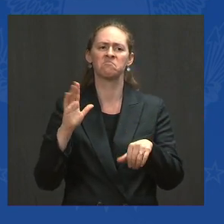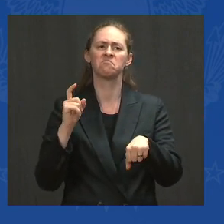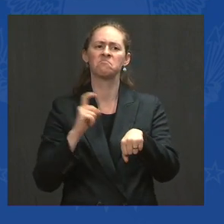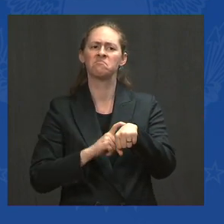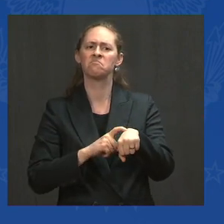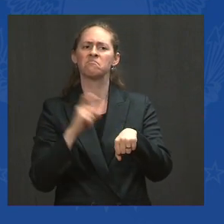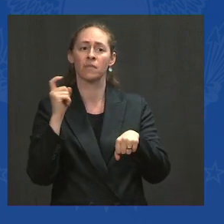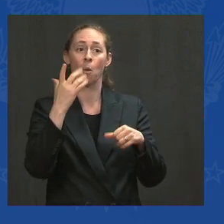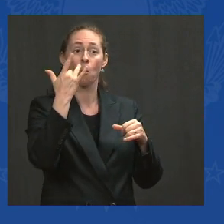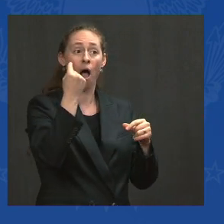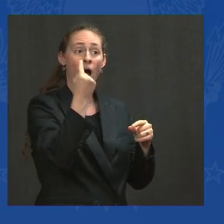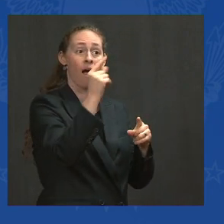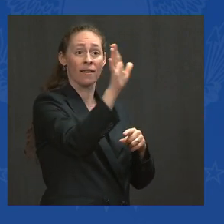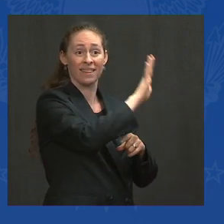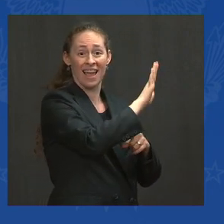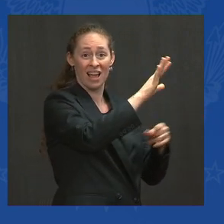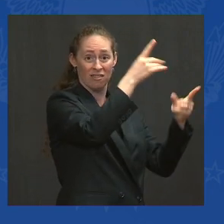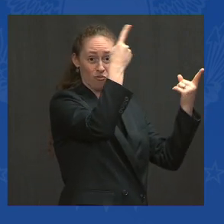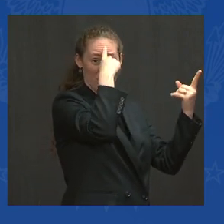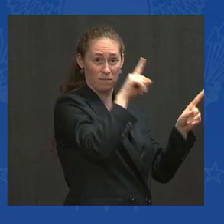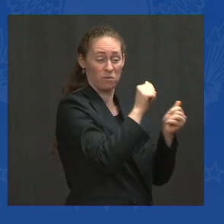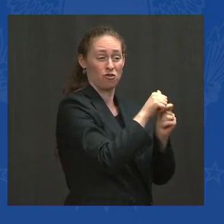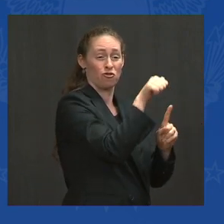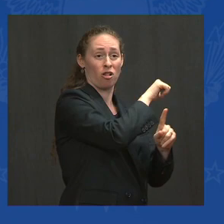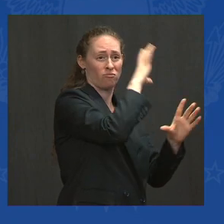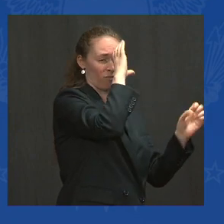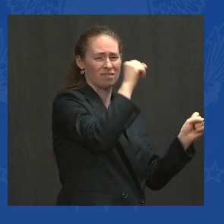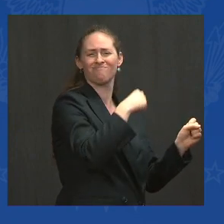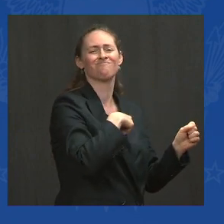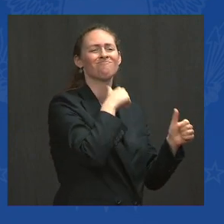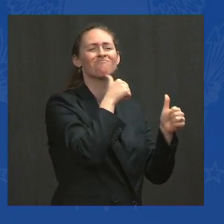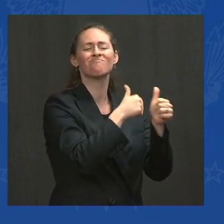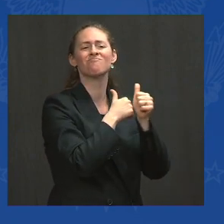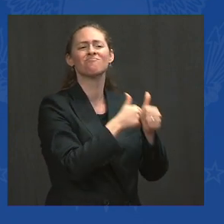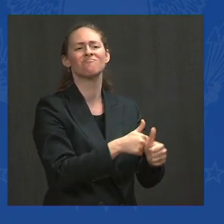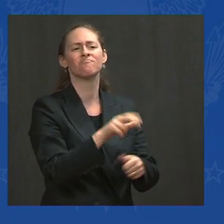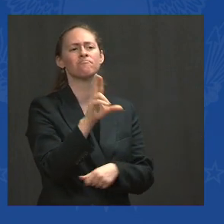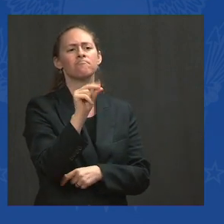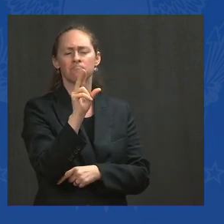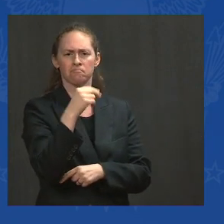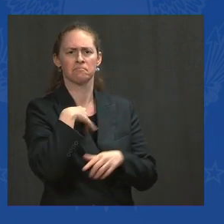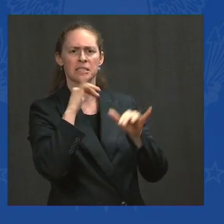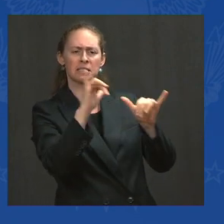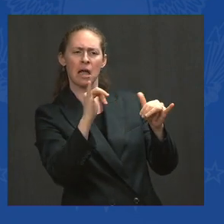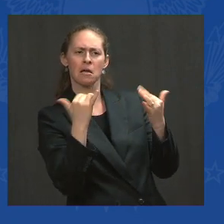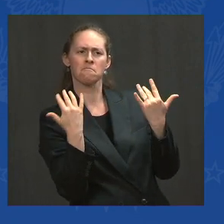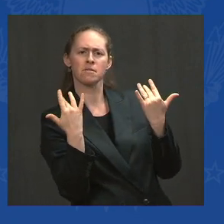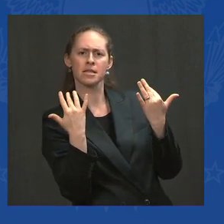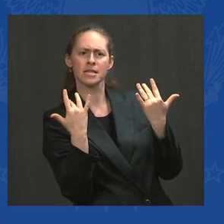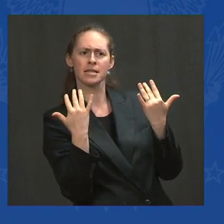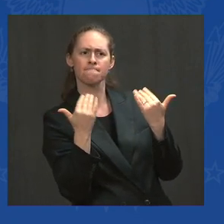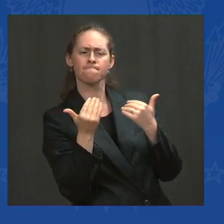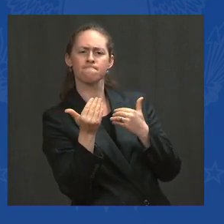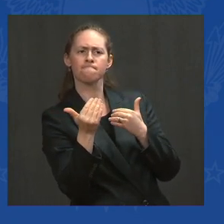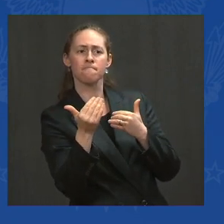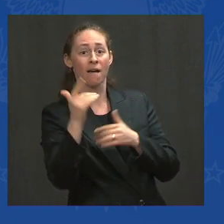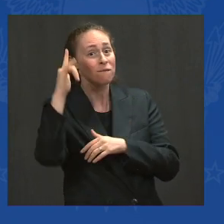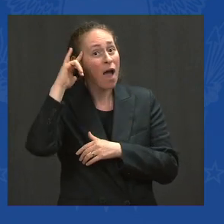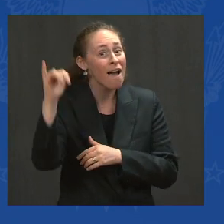the United States and allied forces would remain in Afghanistan for the foreseeable future -- the Taliban would have again begun to target our